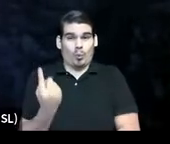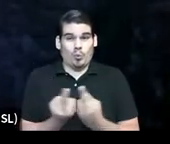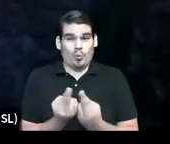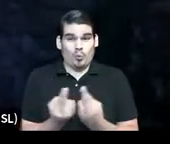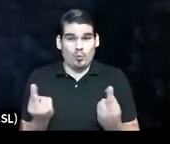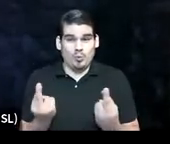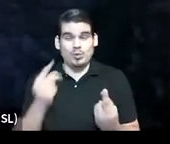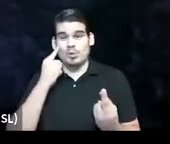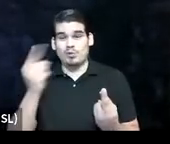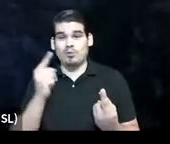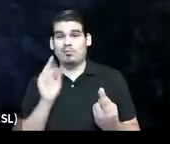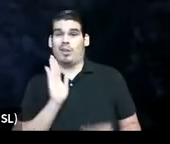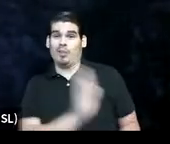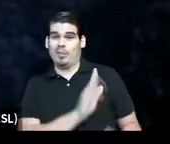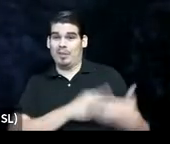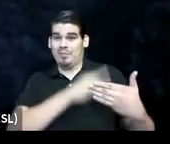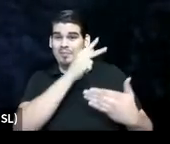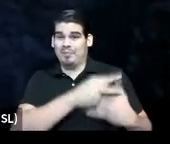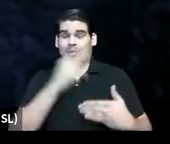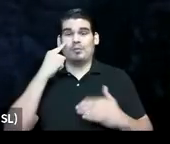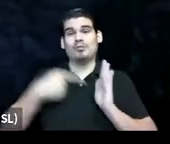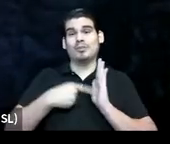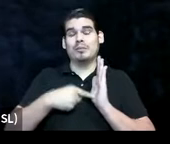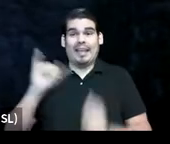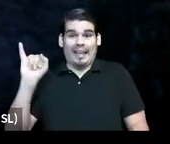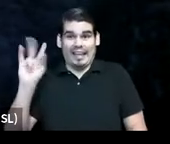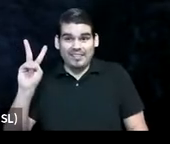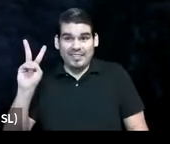So yeah, we'd like the SSCCC to advocate for both the elimination